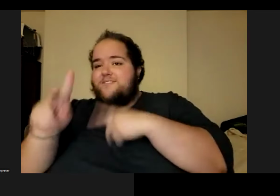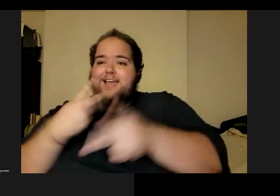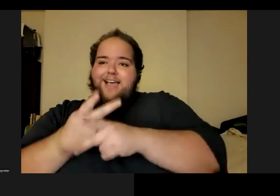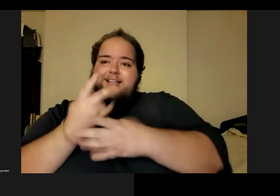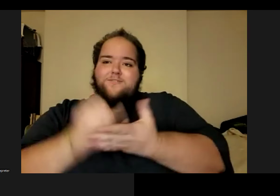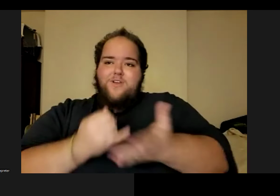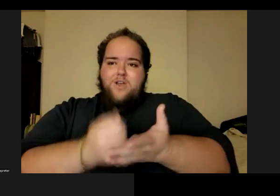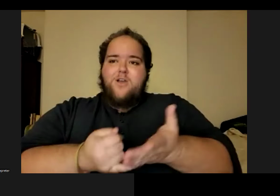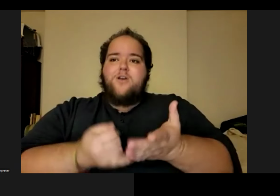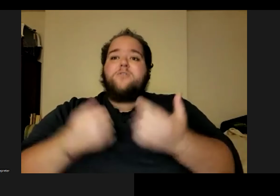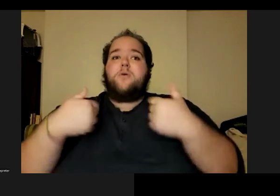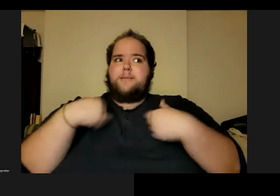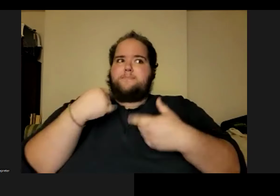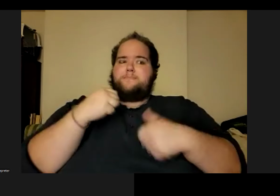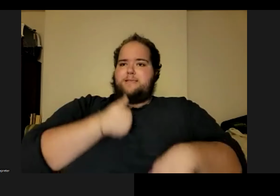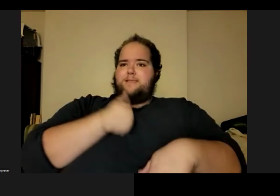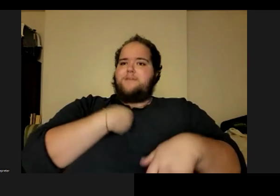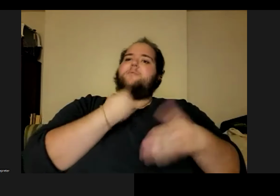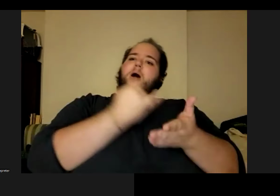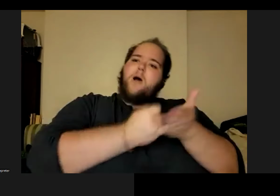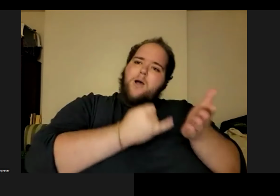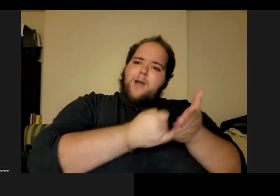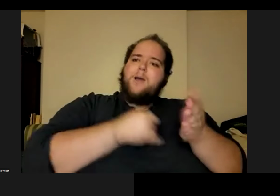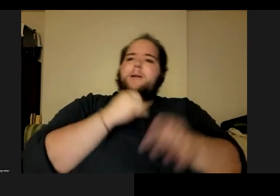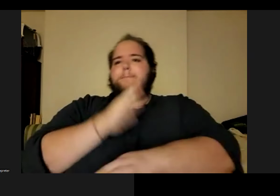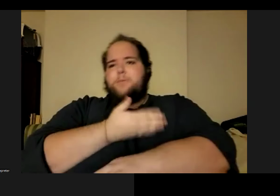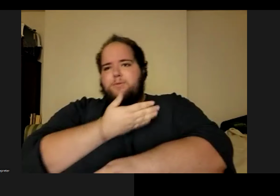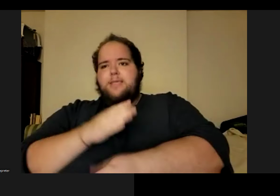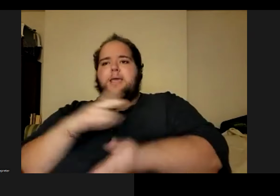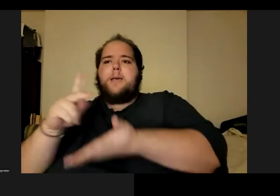I do music, I write poetry. So I've got…